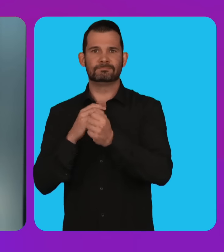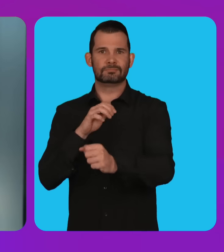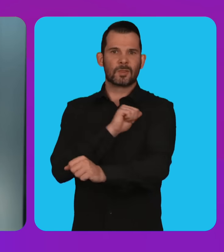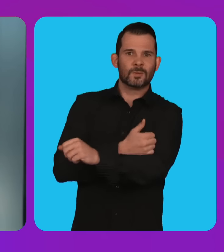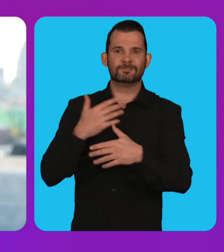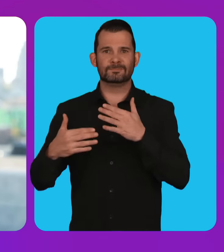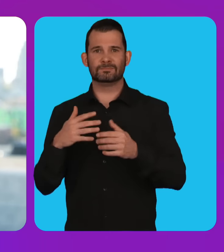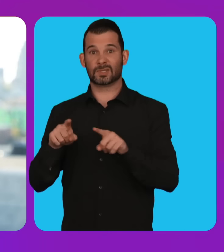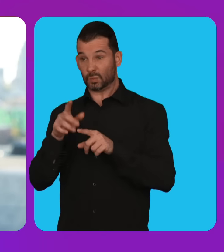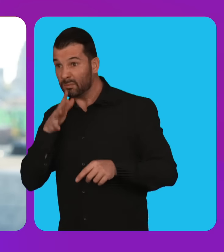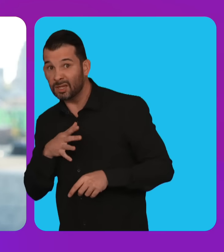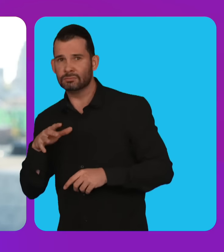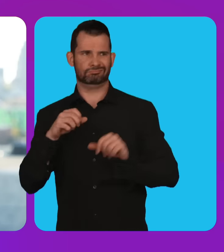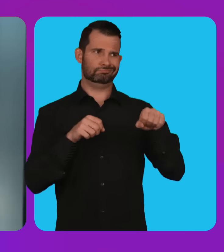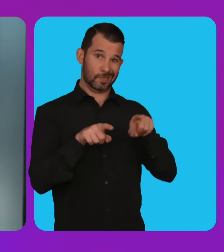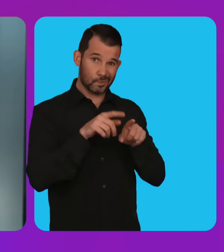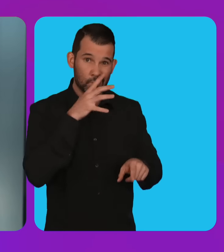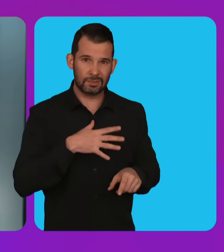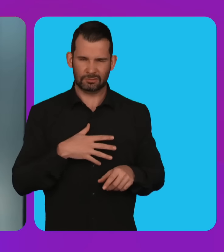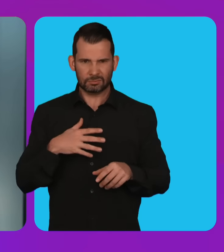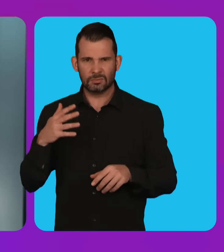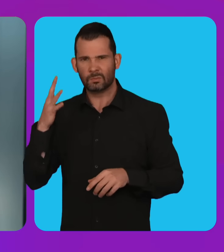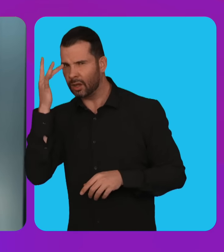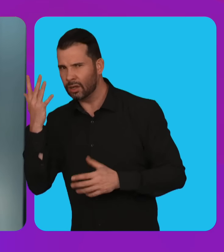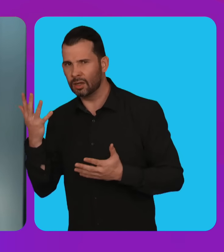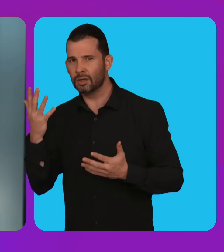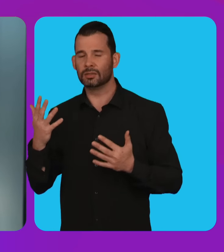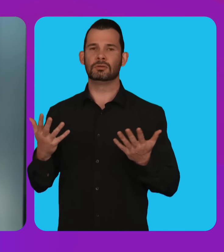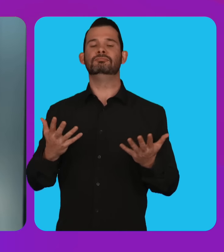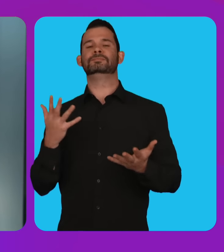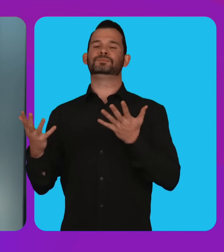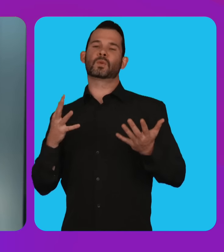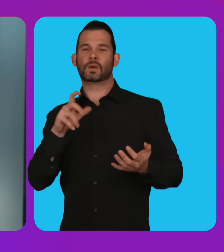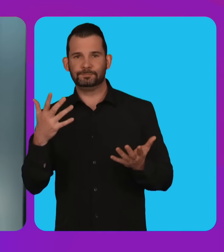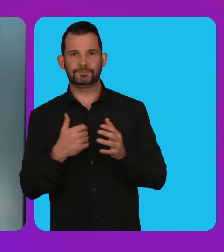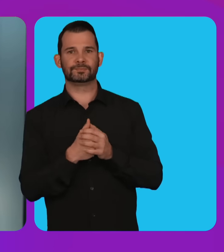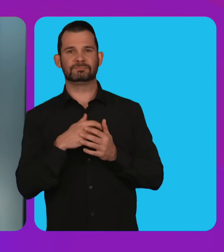Pourquoi? [Interpreter 3] Why? [Interpreter 1] Well, I think there are--